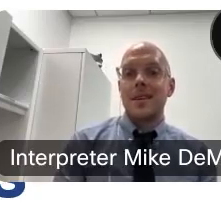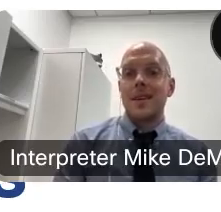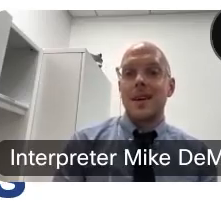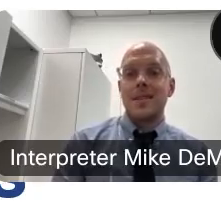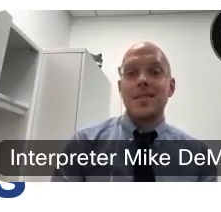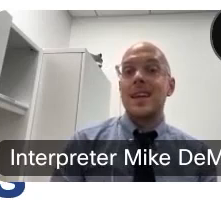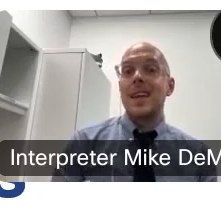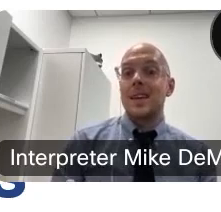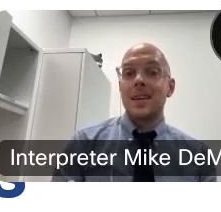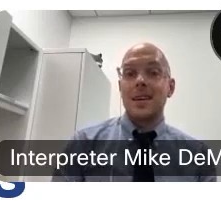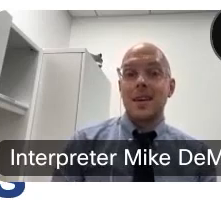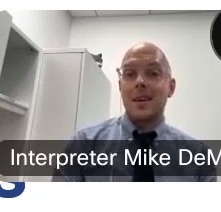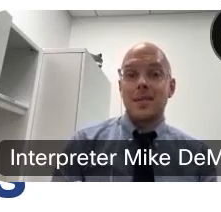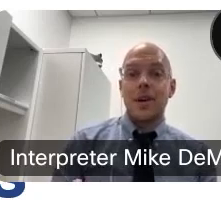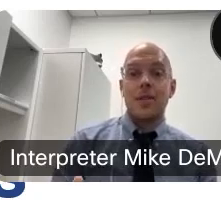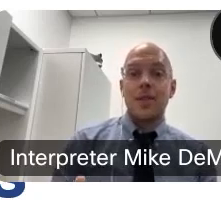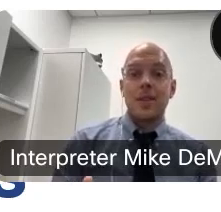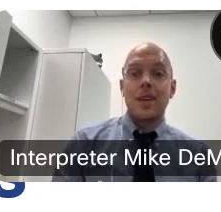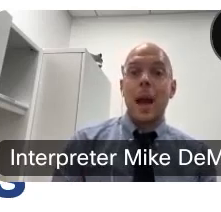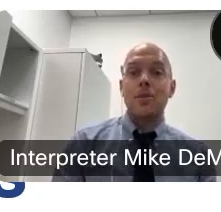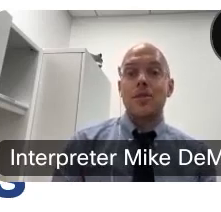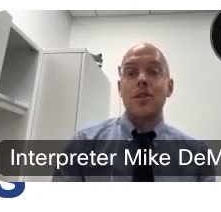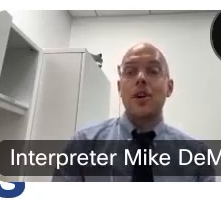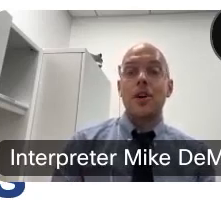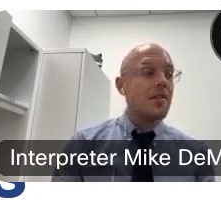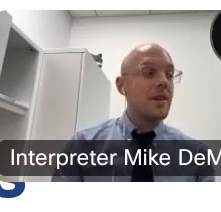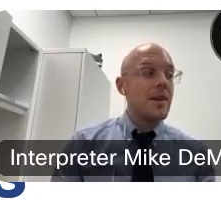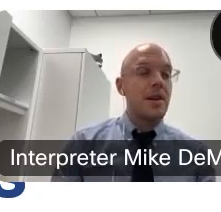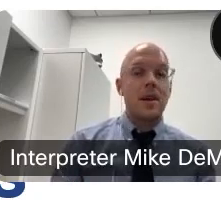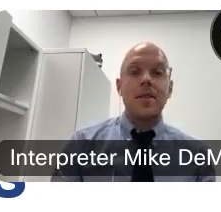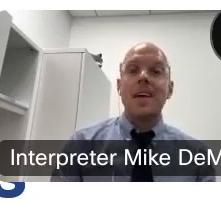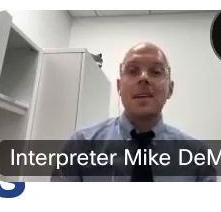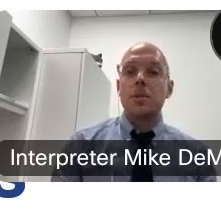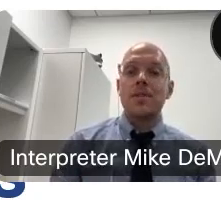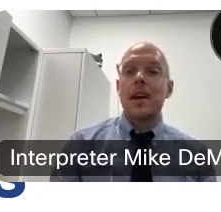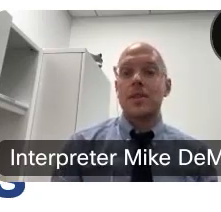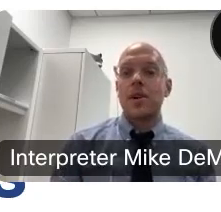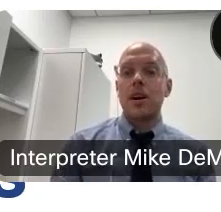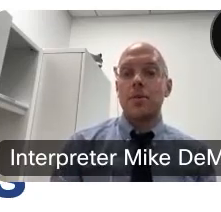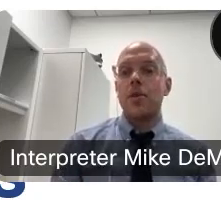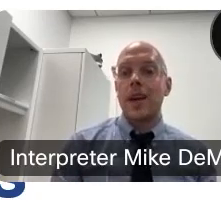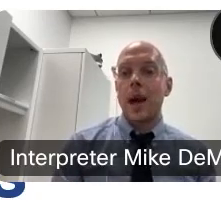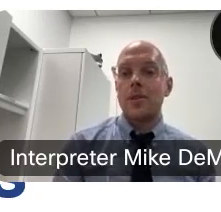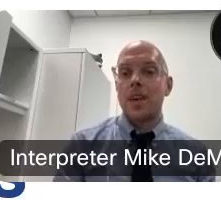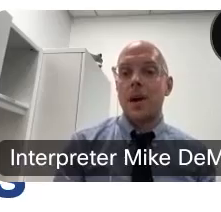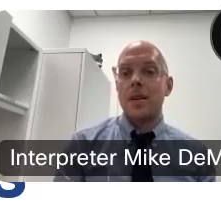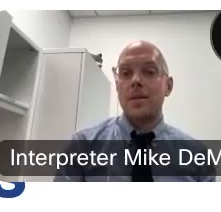scene, or rather, the captions are cut off. The last couple of seconds are cut off before the captions. Come on.